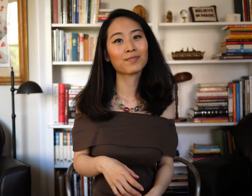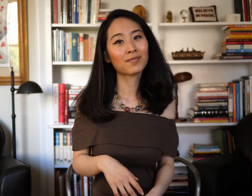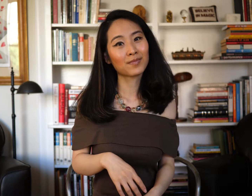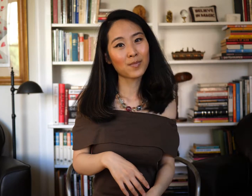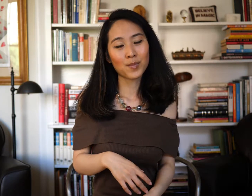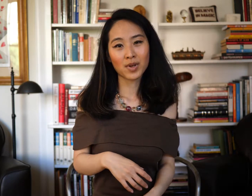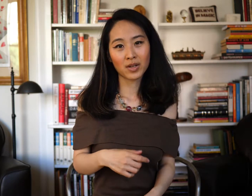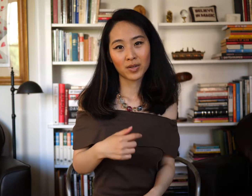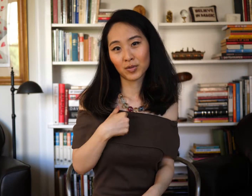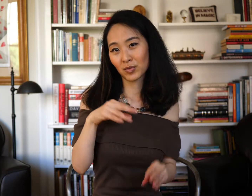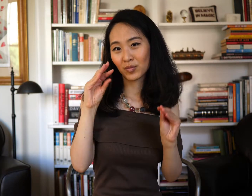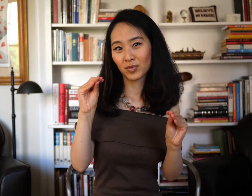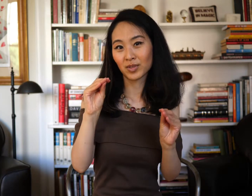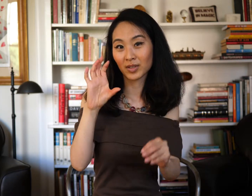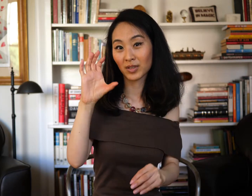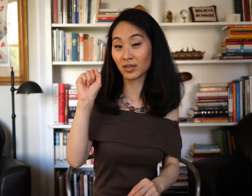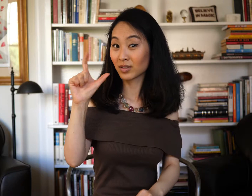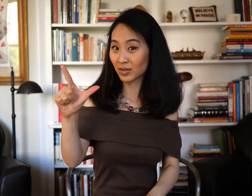Also I mainly teach CSL,